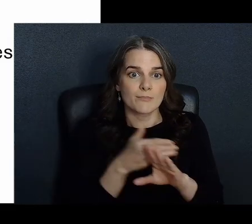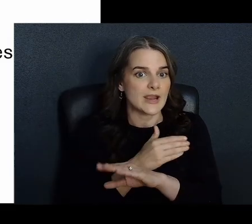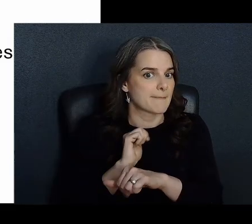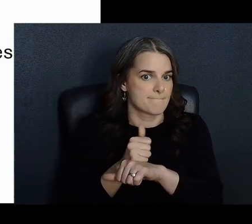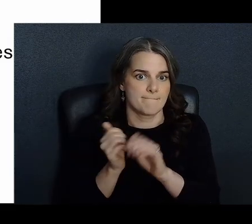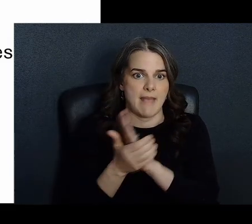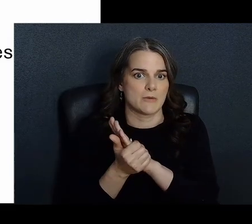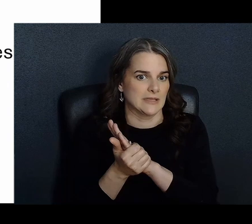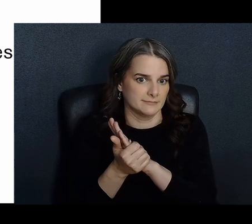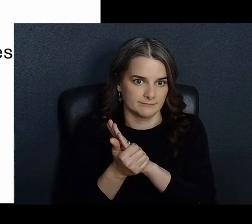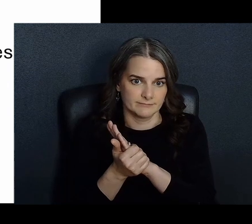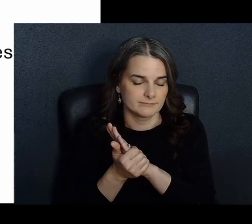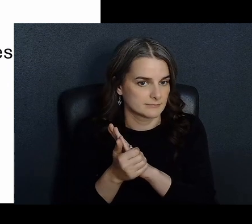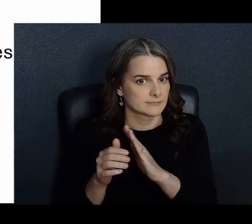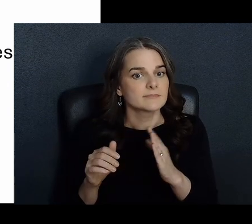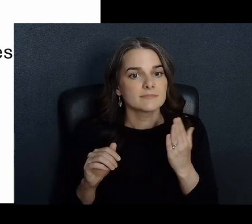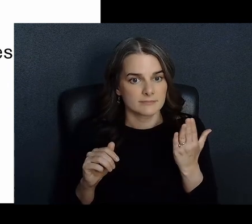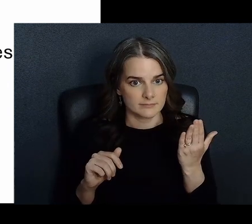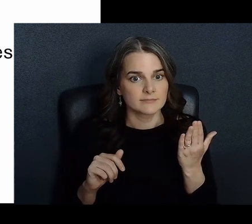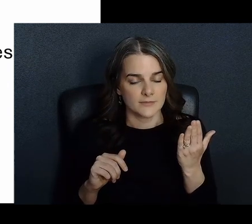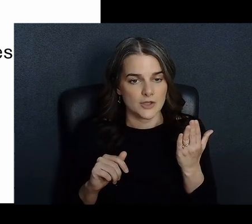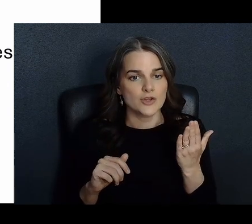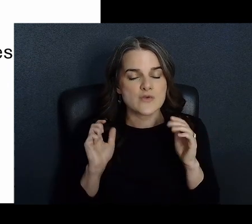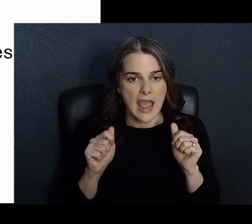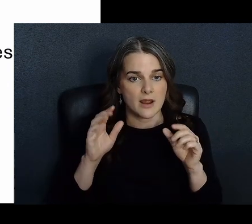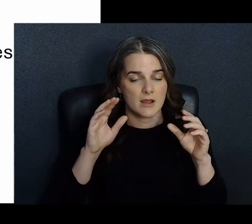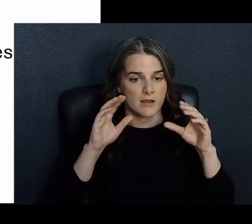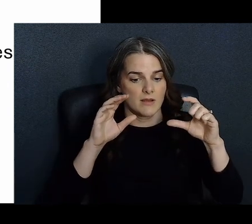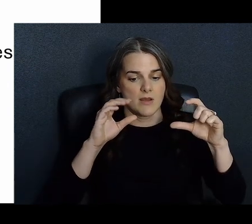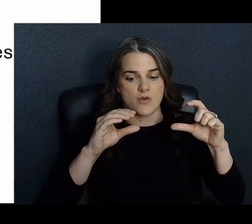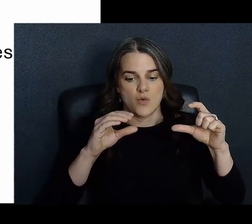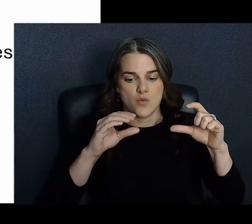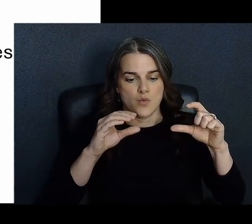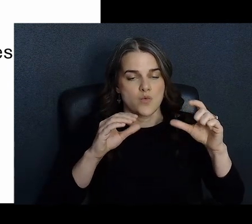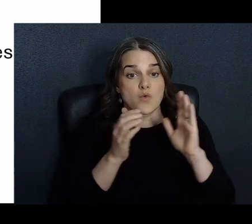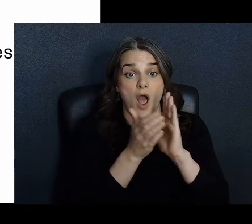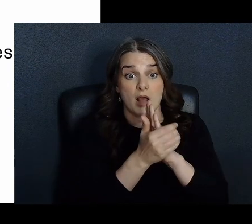You can also then remove this temple and put it on a different frame that you can also purchase from them.